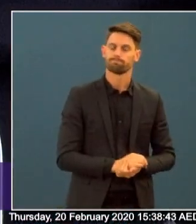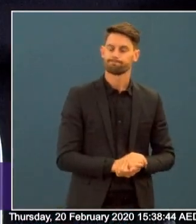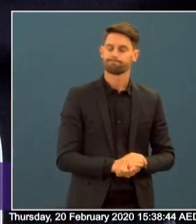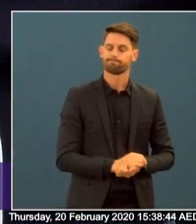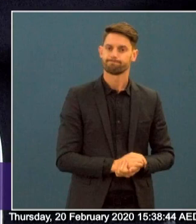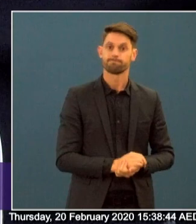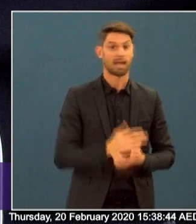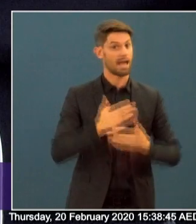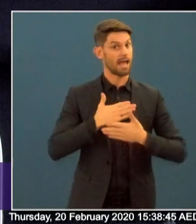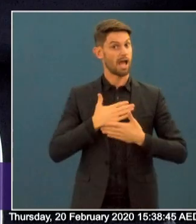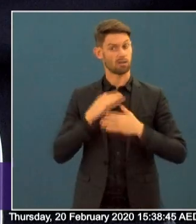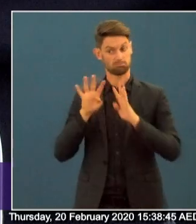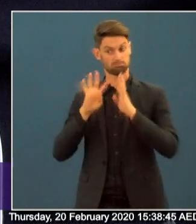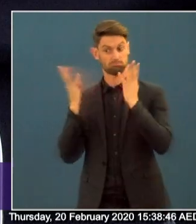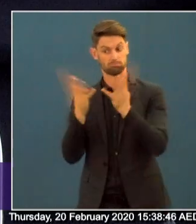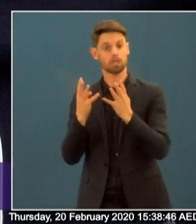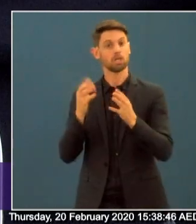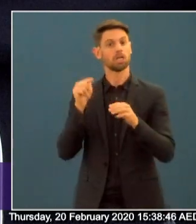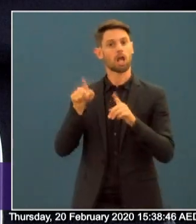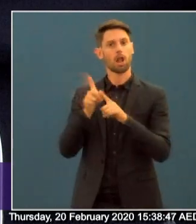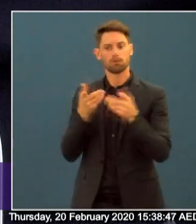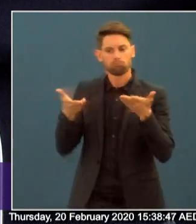the model is primarily of a consultation model,